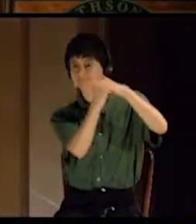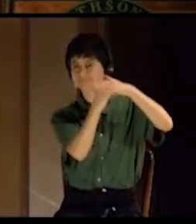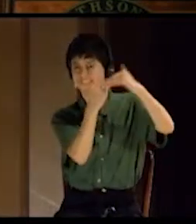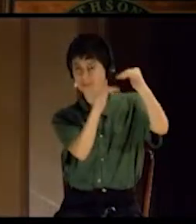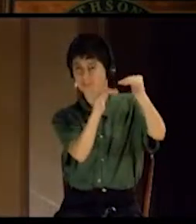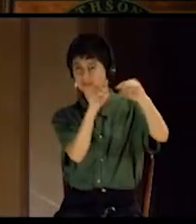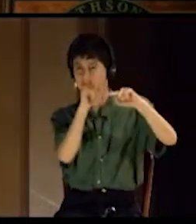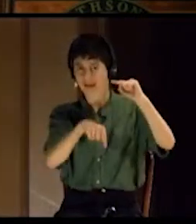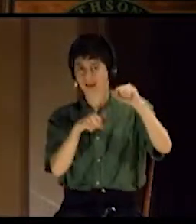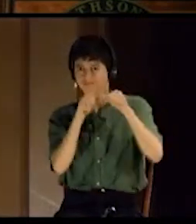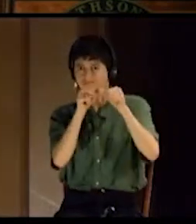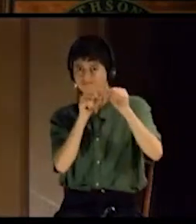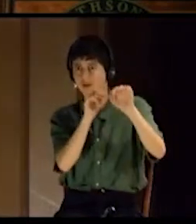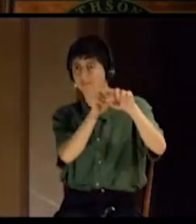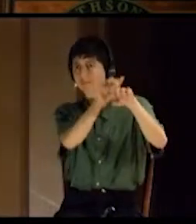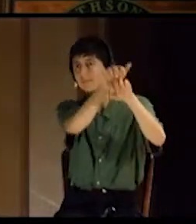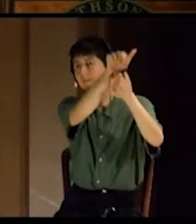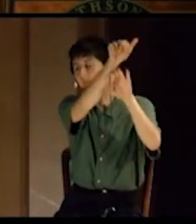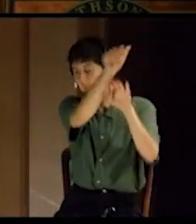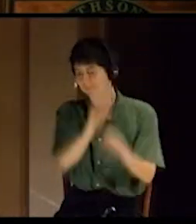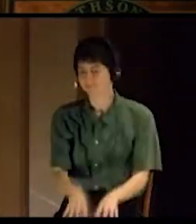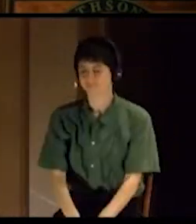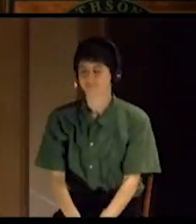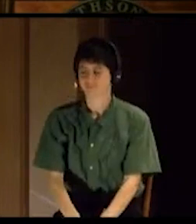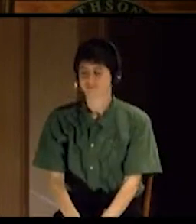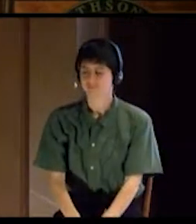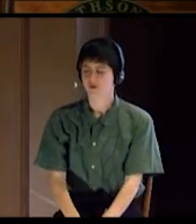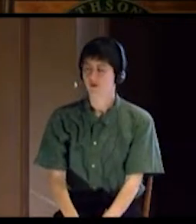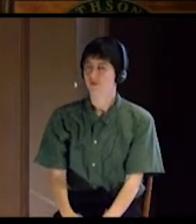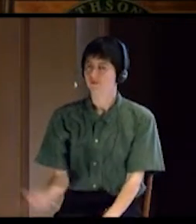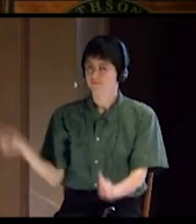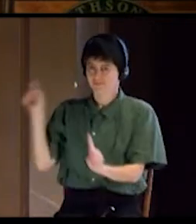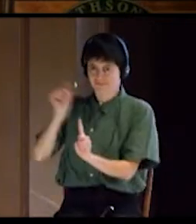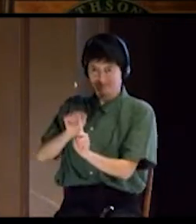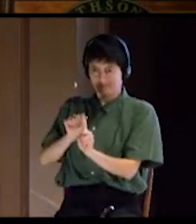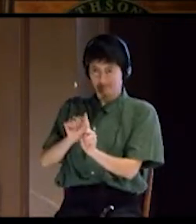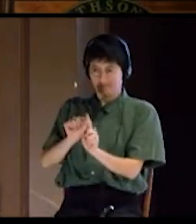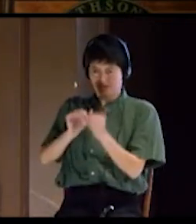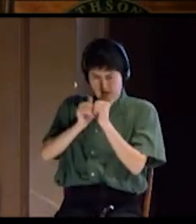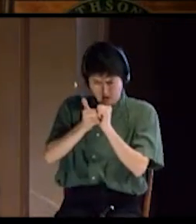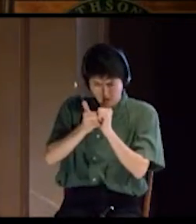So what allows species to persist? I've given three examples. It can be through prey switching,